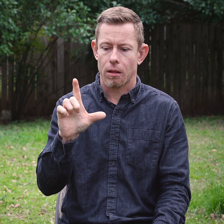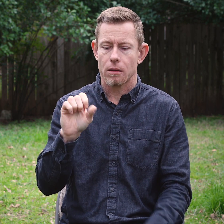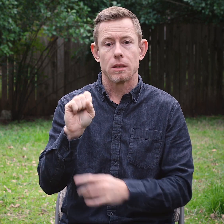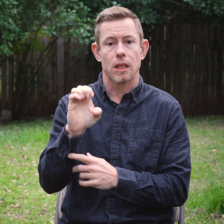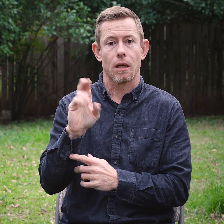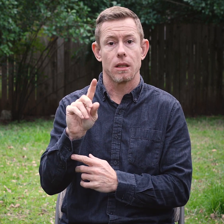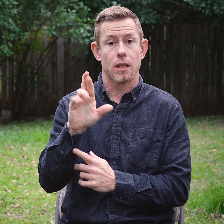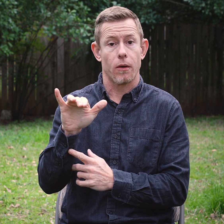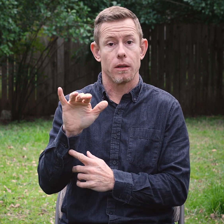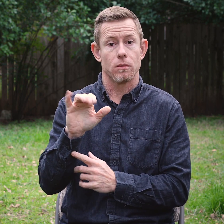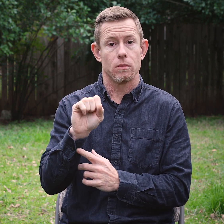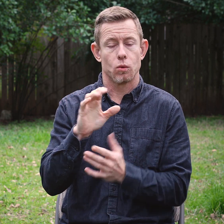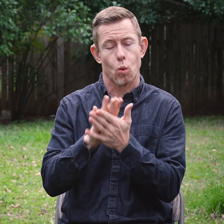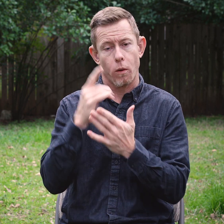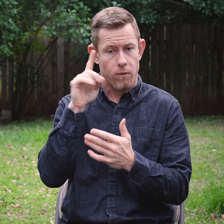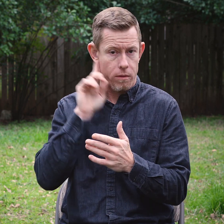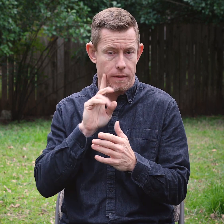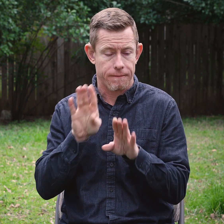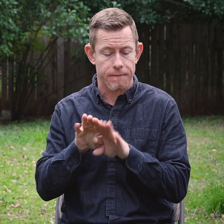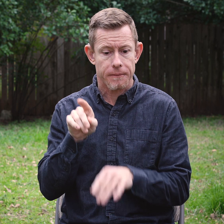Model Secondary School for the Deaf in Washington, D.C.